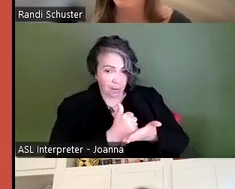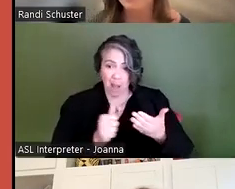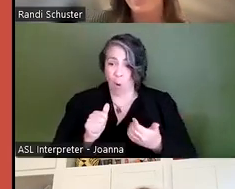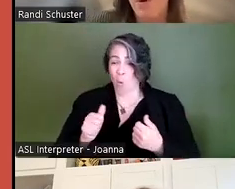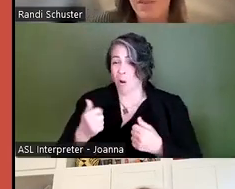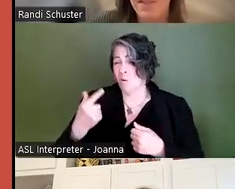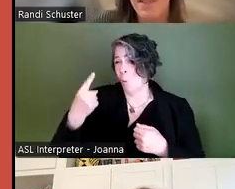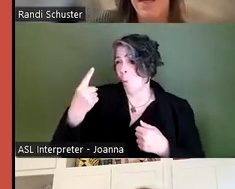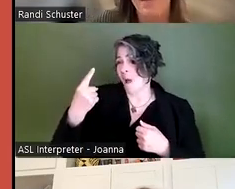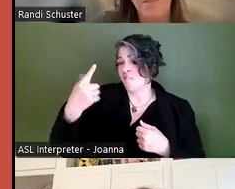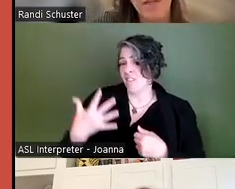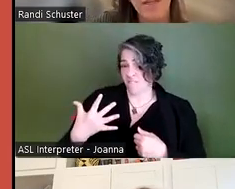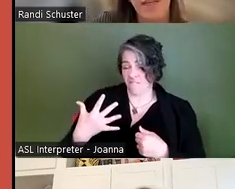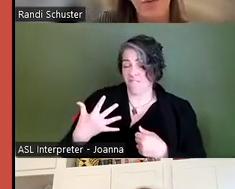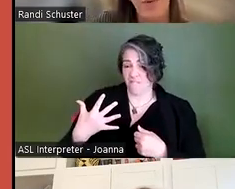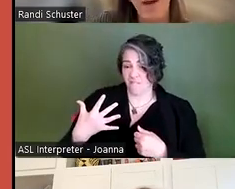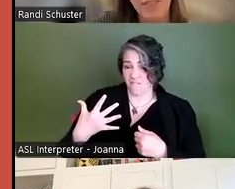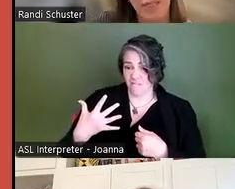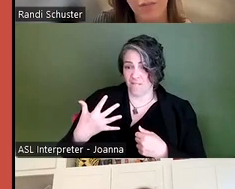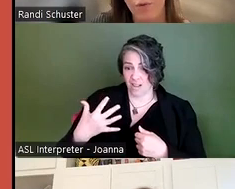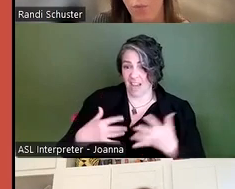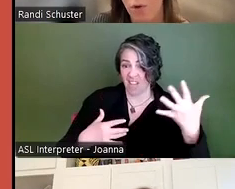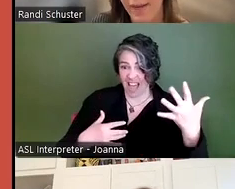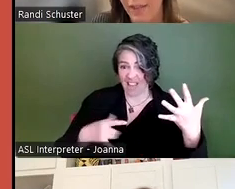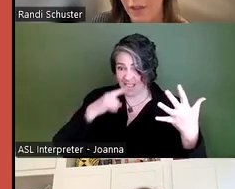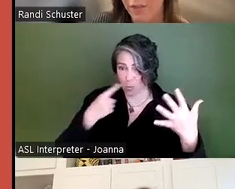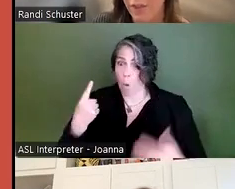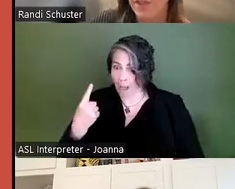Importantly, and what we see that is among the kids who opted in for a warm handoff,